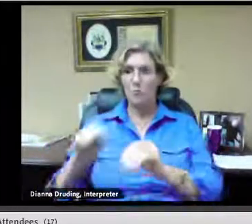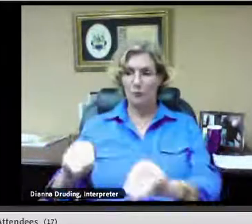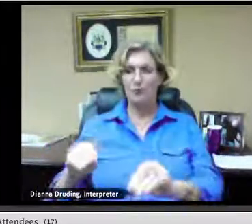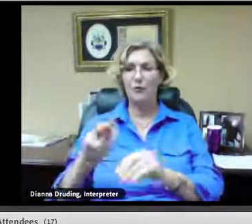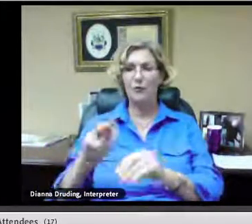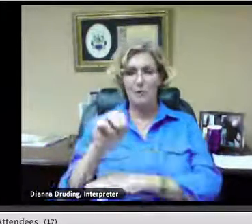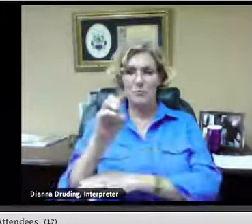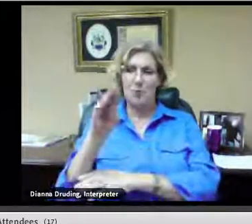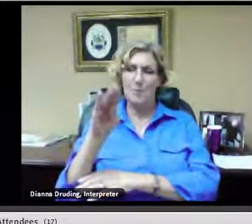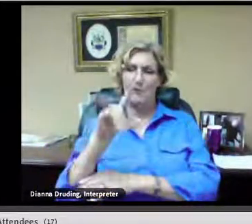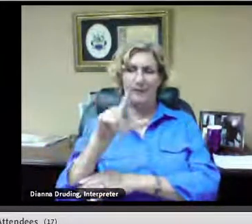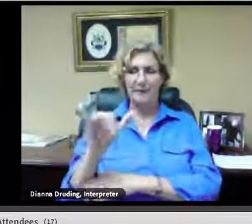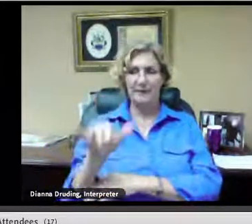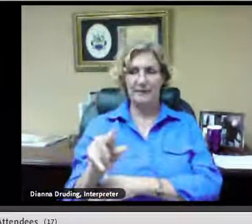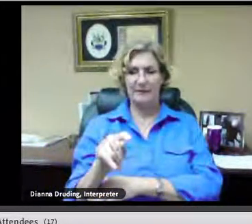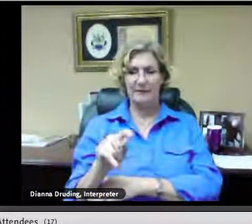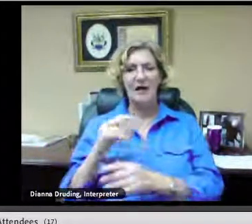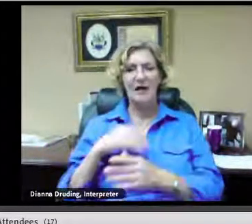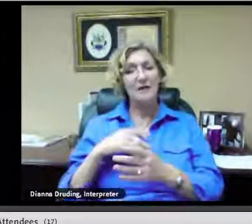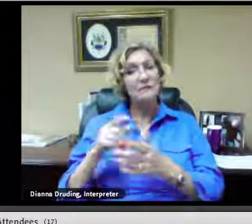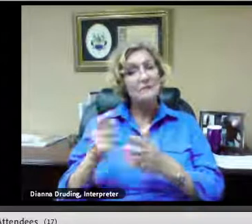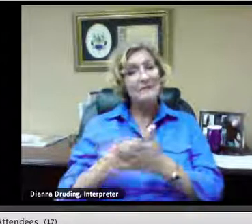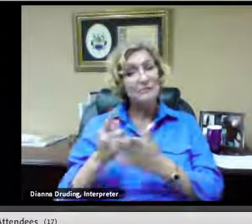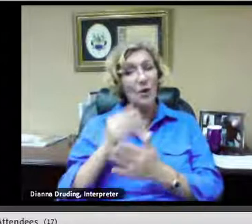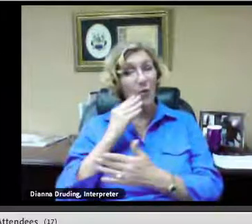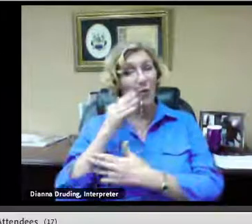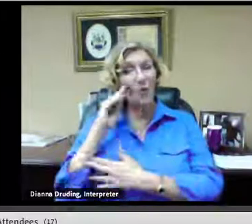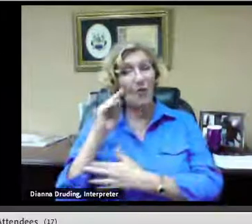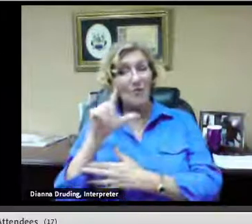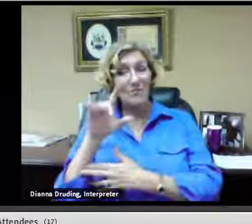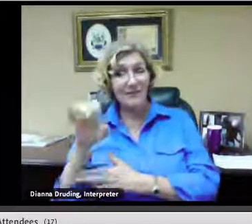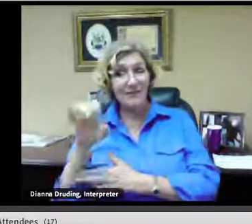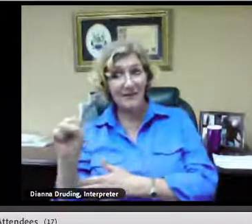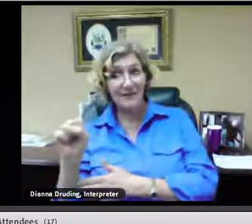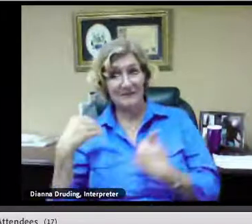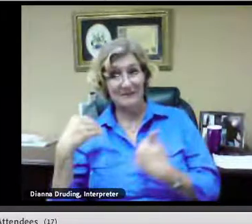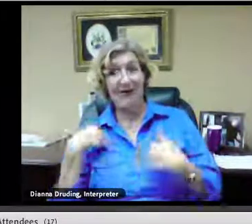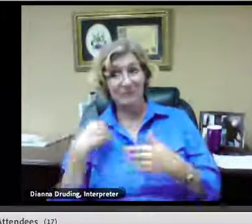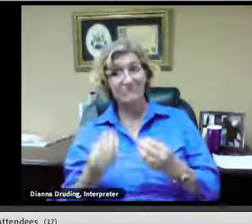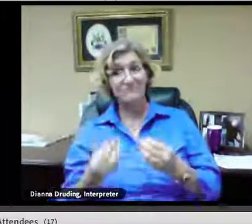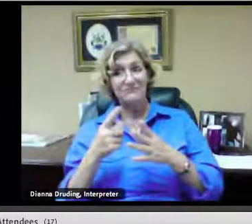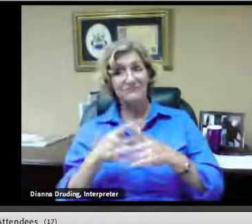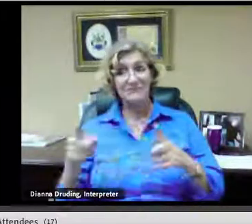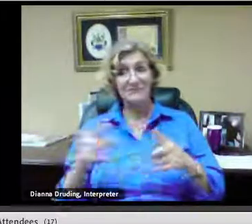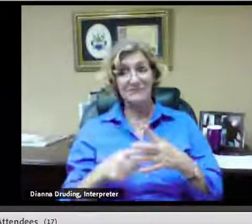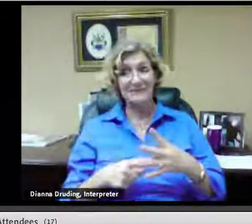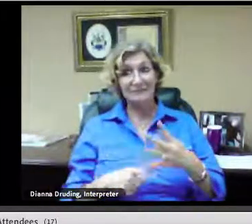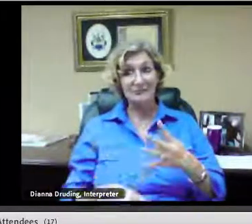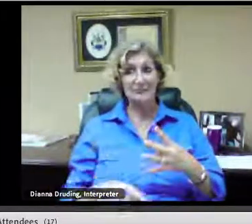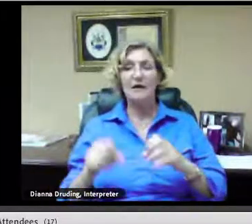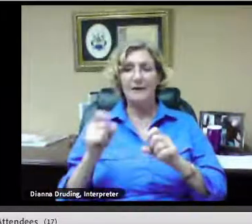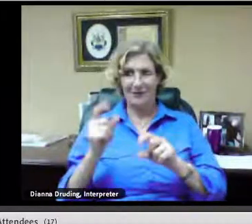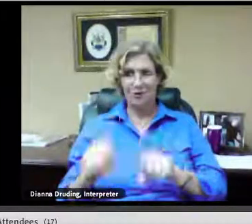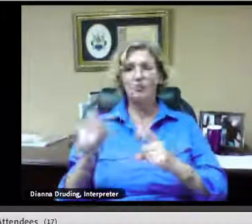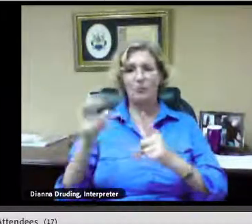that I think that you could apply, movement and mobility, respiratory functions, sensory.